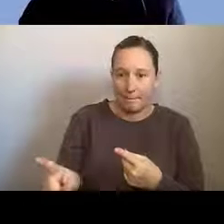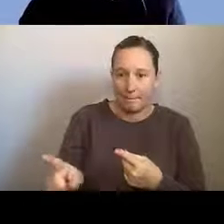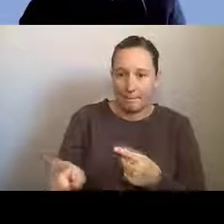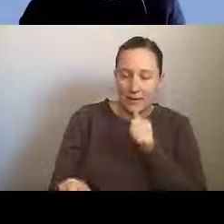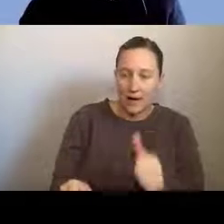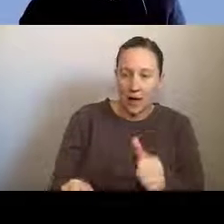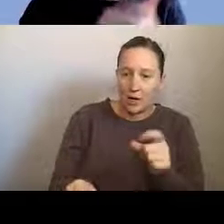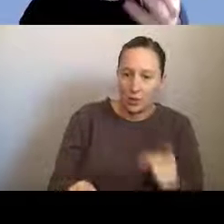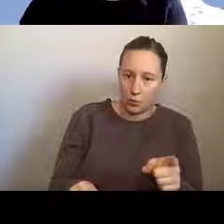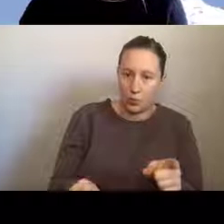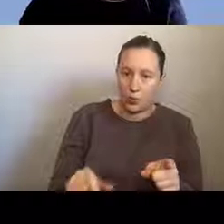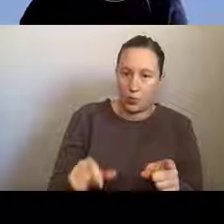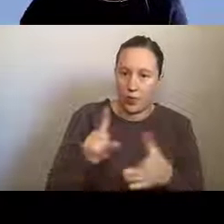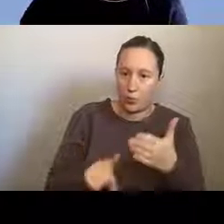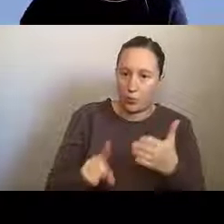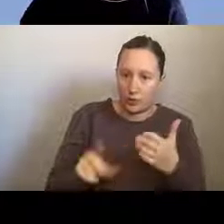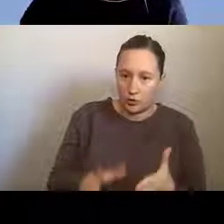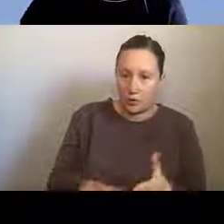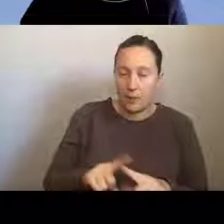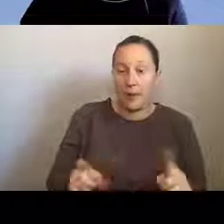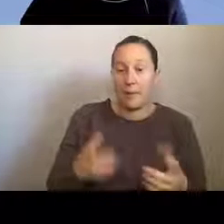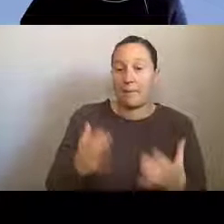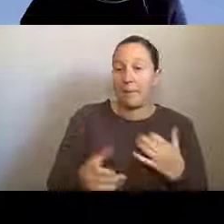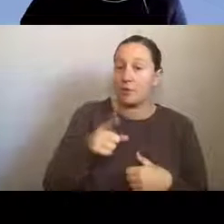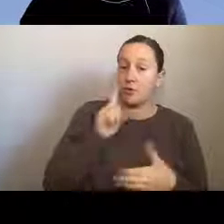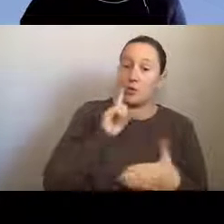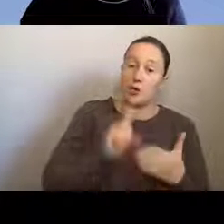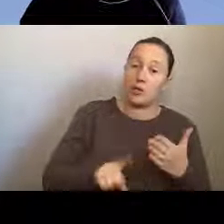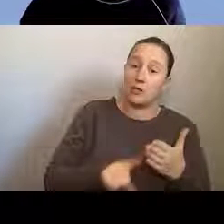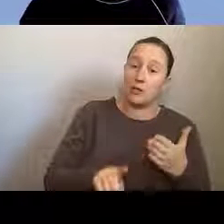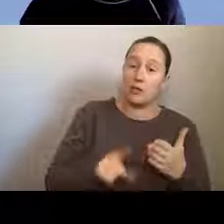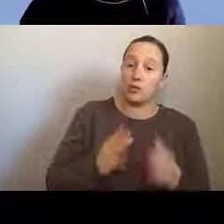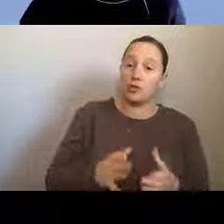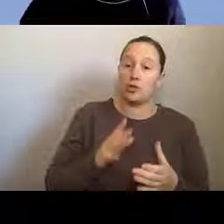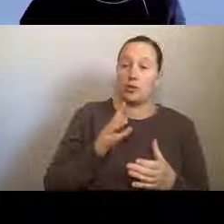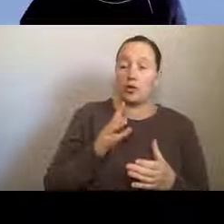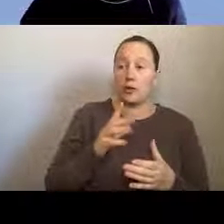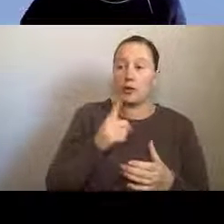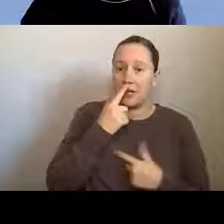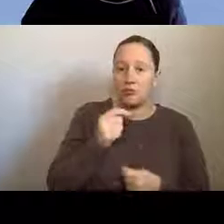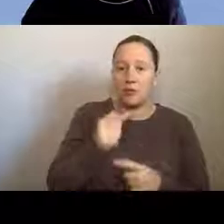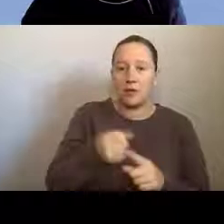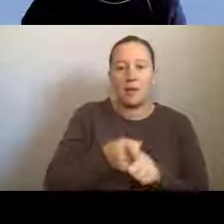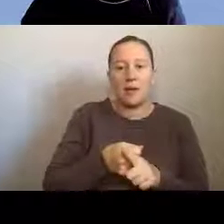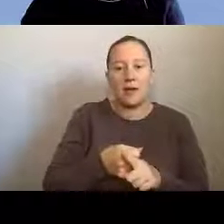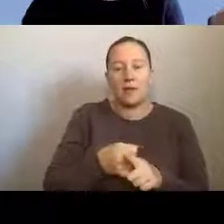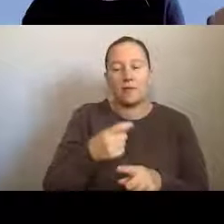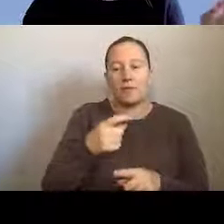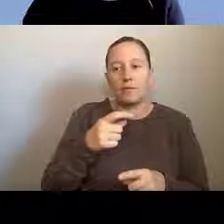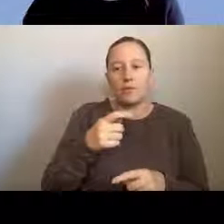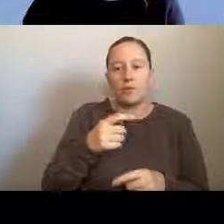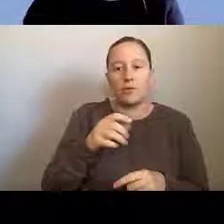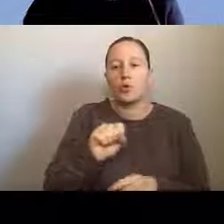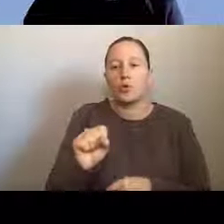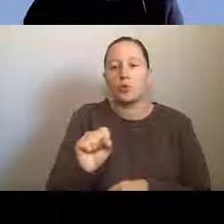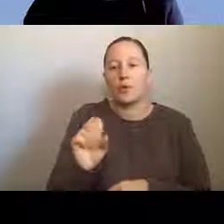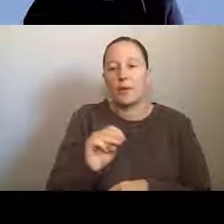So you might be interested in the impact of social media on teen mental health because you are a public health researcher